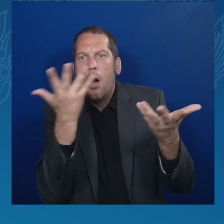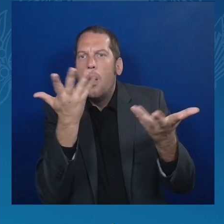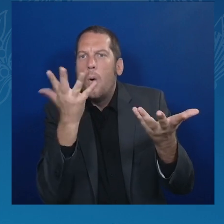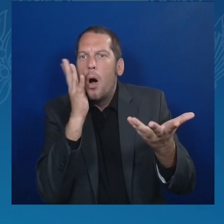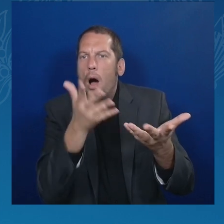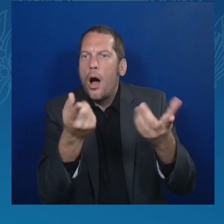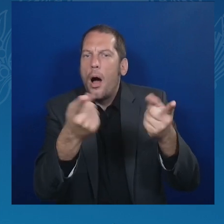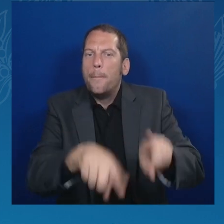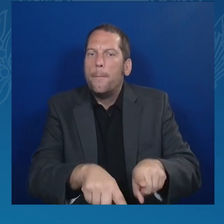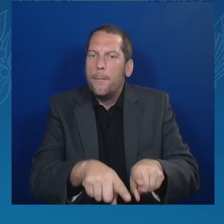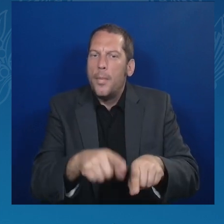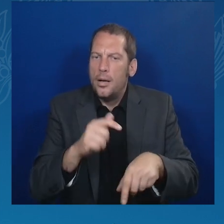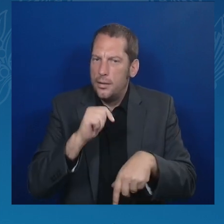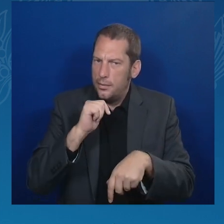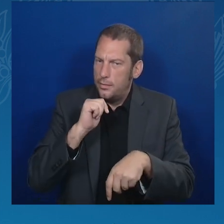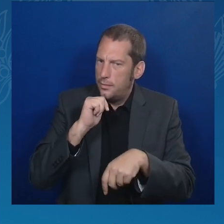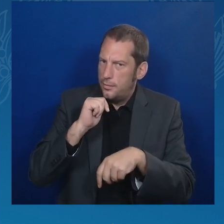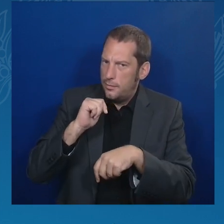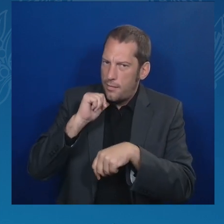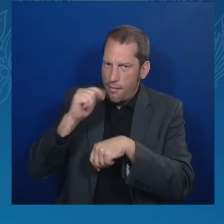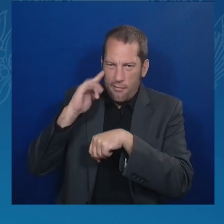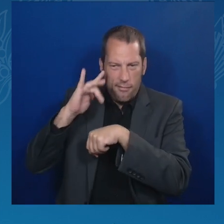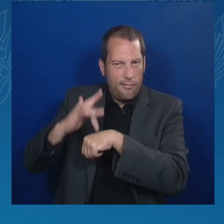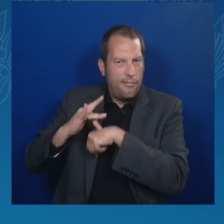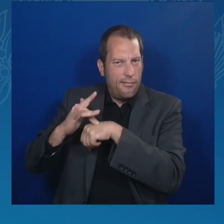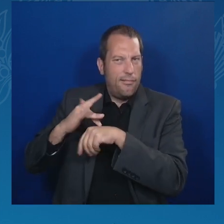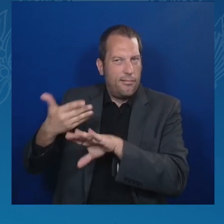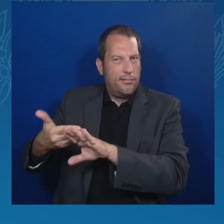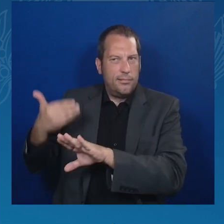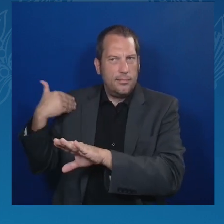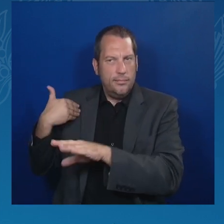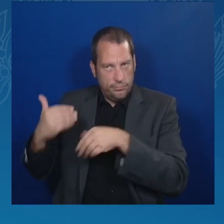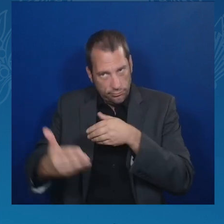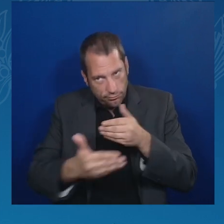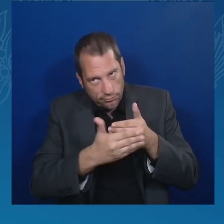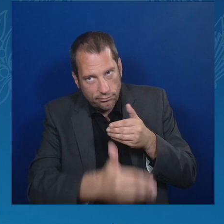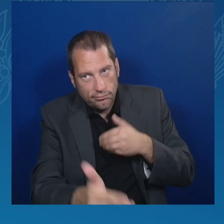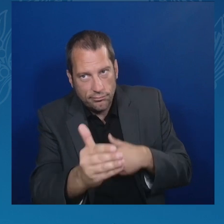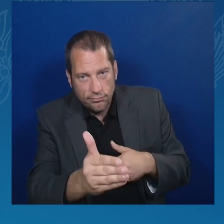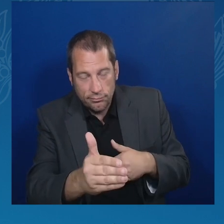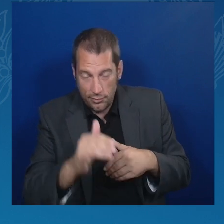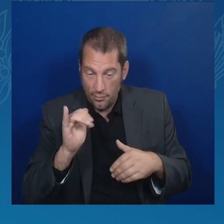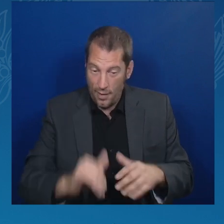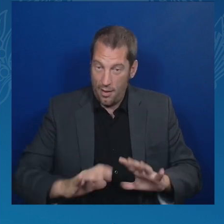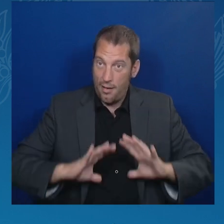then, in the power of the collective -- a belief that has also, of course,